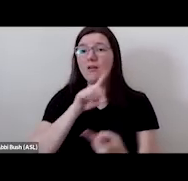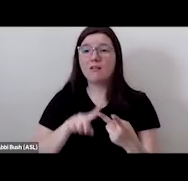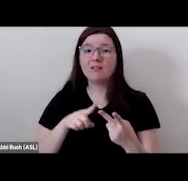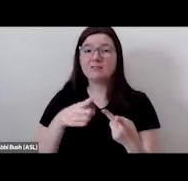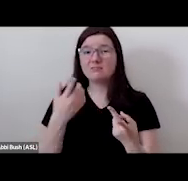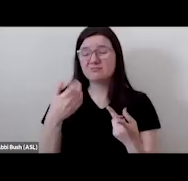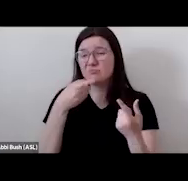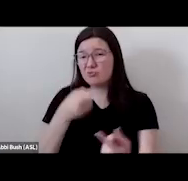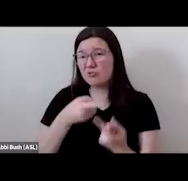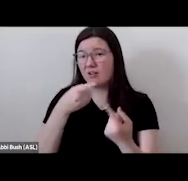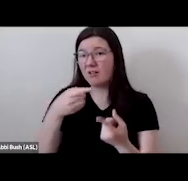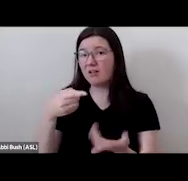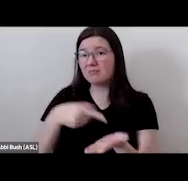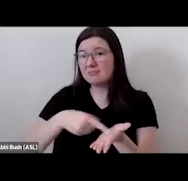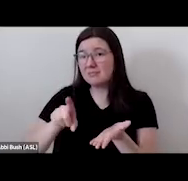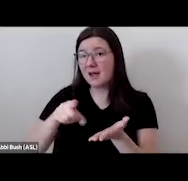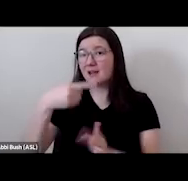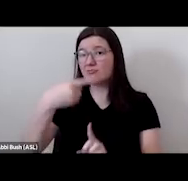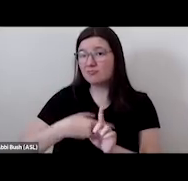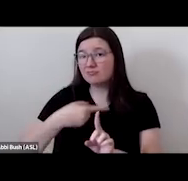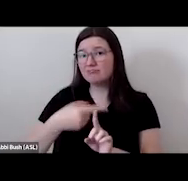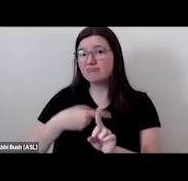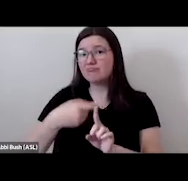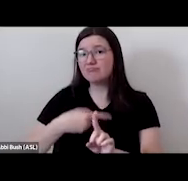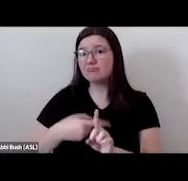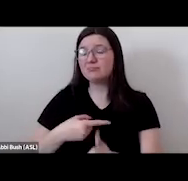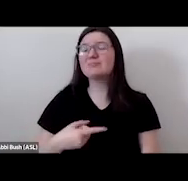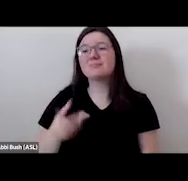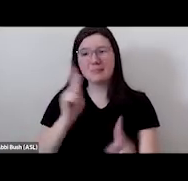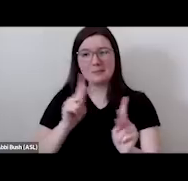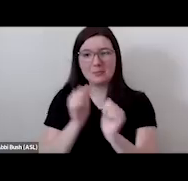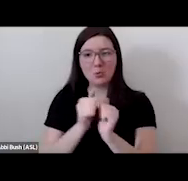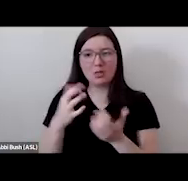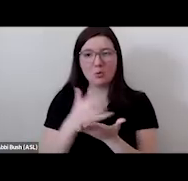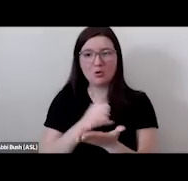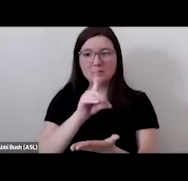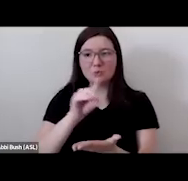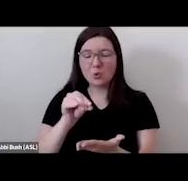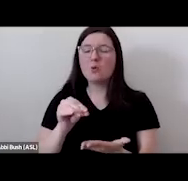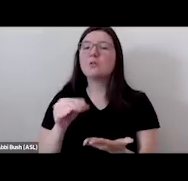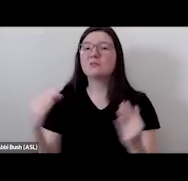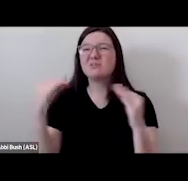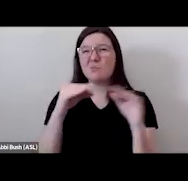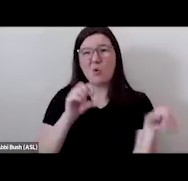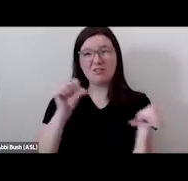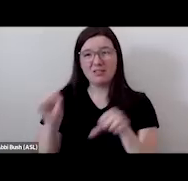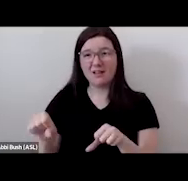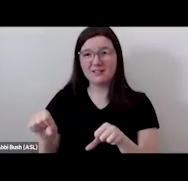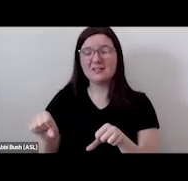to have trouble keeping their job. People with hoarding disorder are also more likely to have be on the lower end of the socioeconomic spectrum as well.